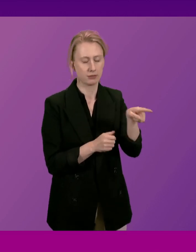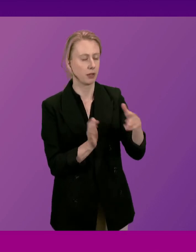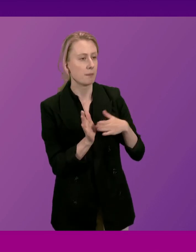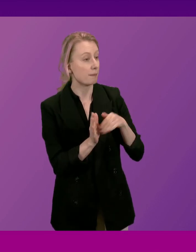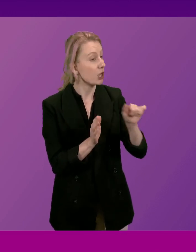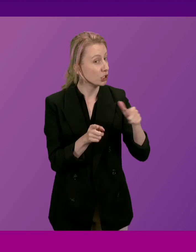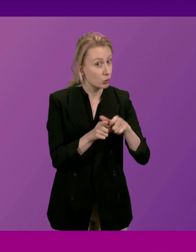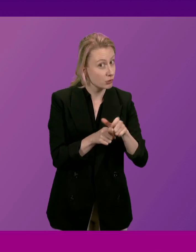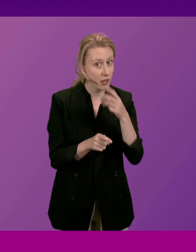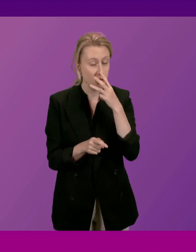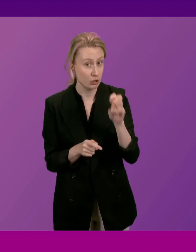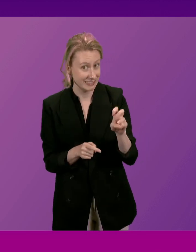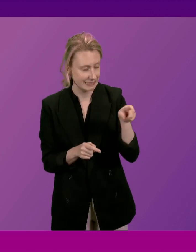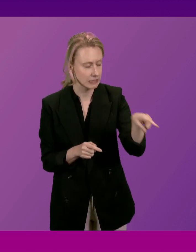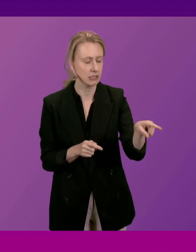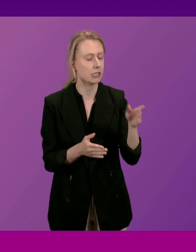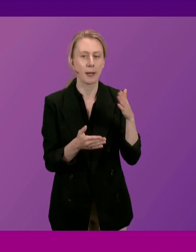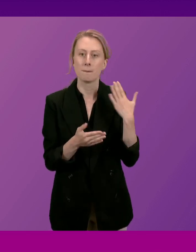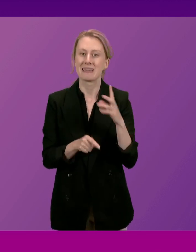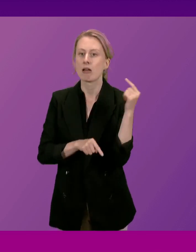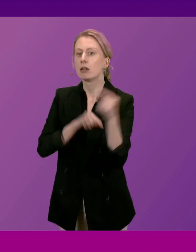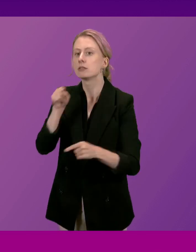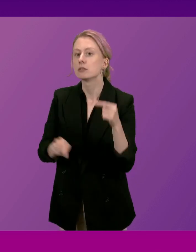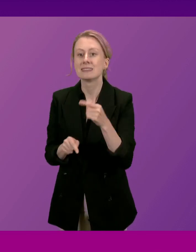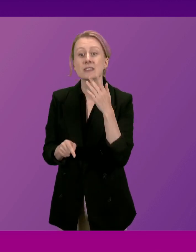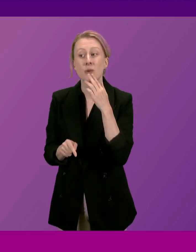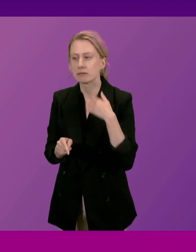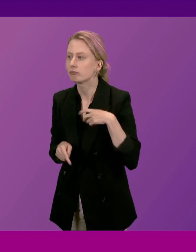was just 13 when she was viciously assaulted on the way to school. Today,